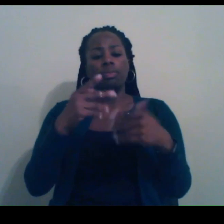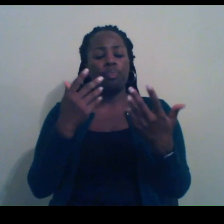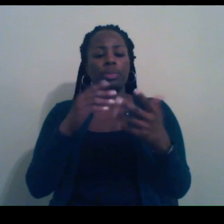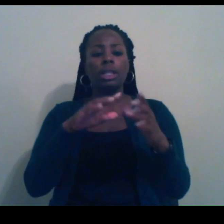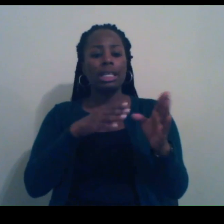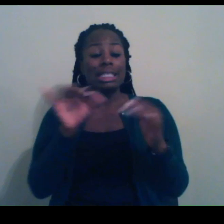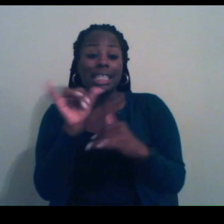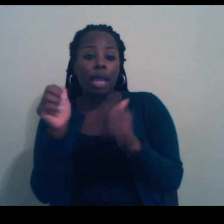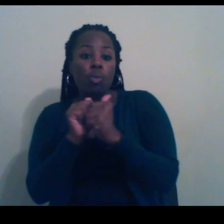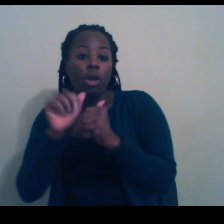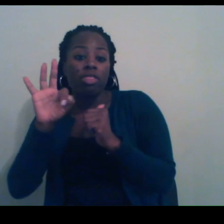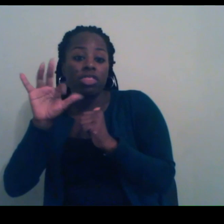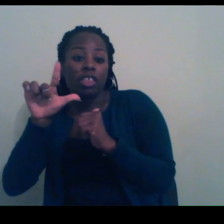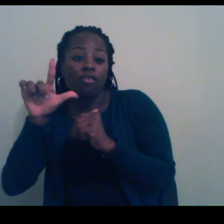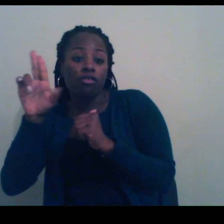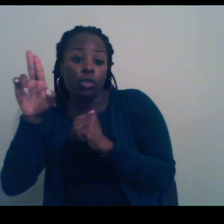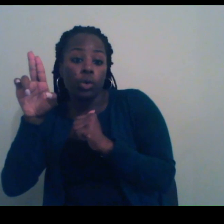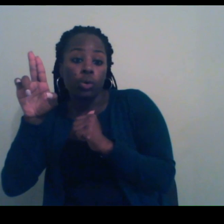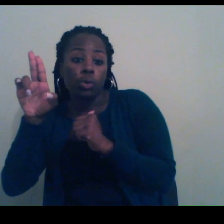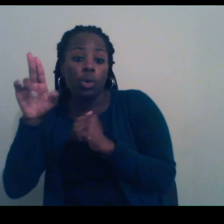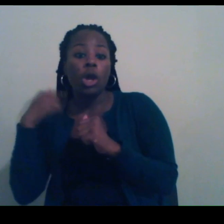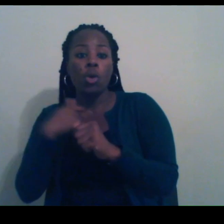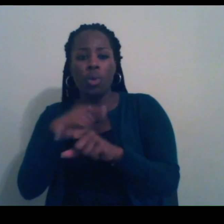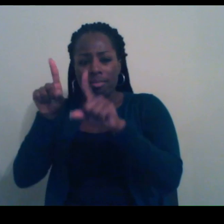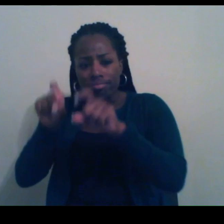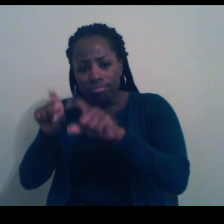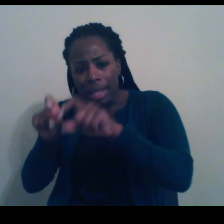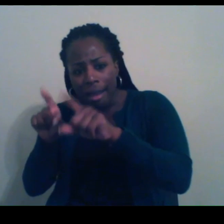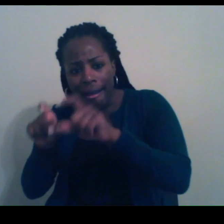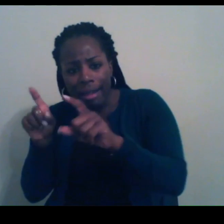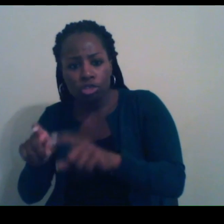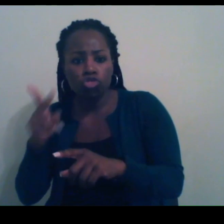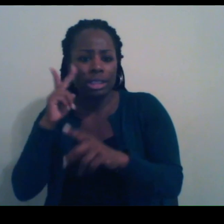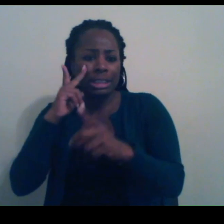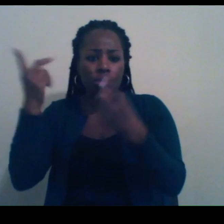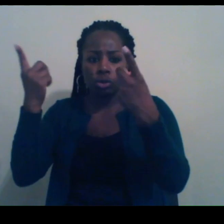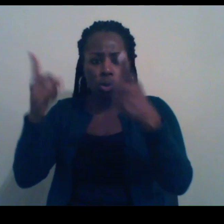those surveillance systems are going to be activated in in the near future and